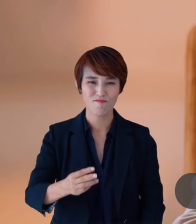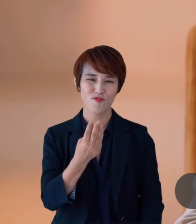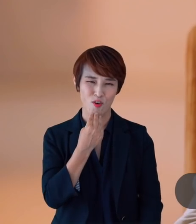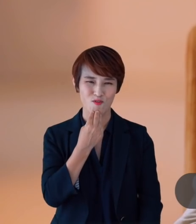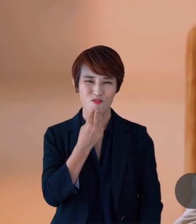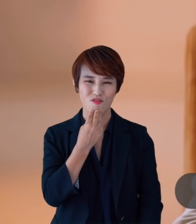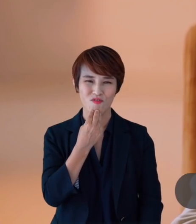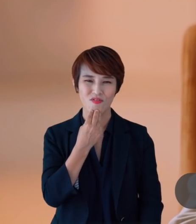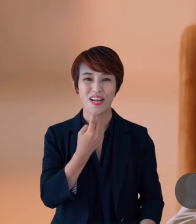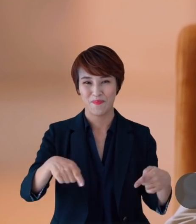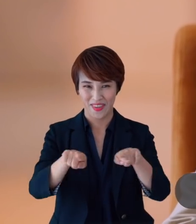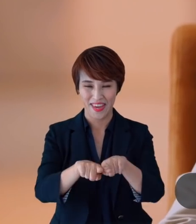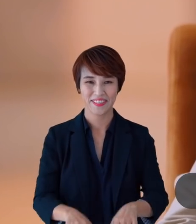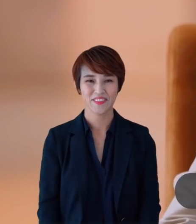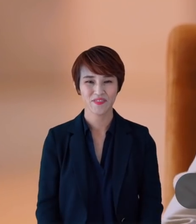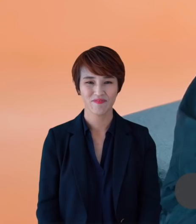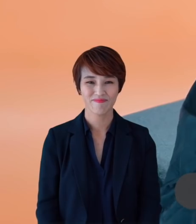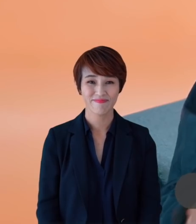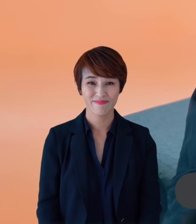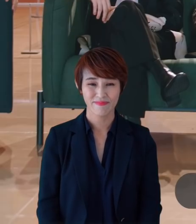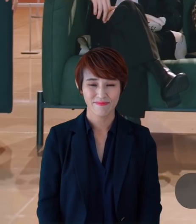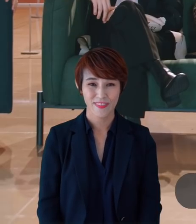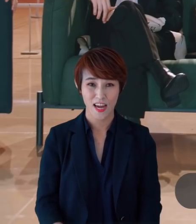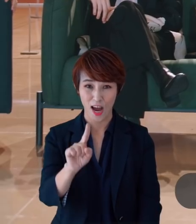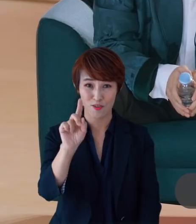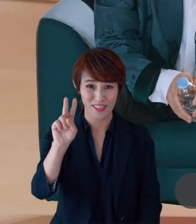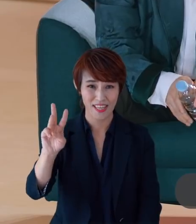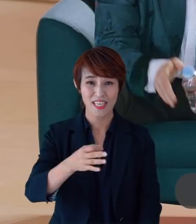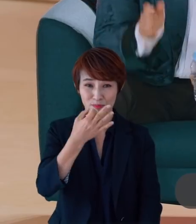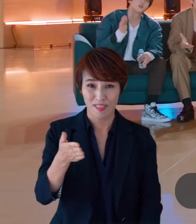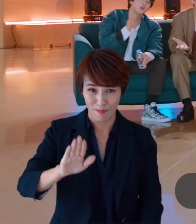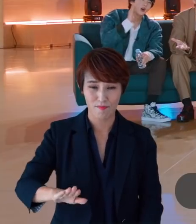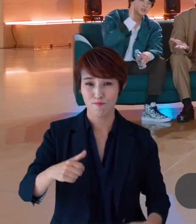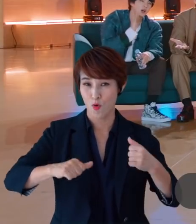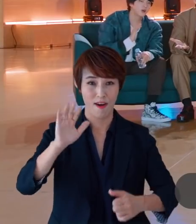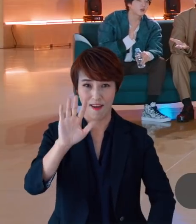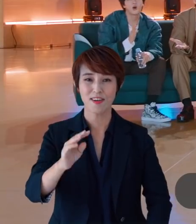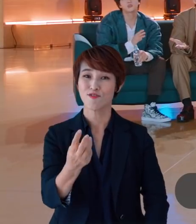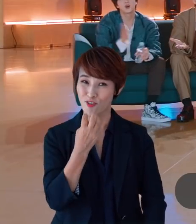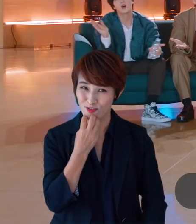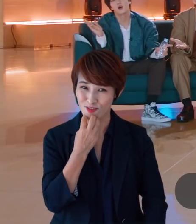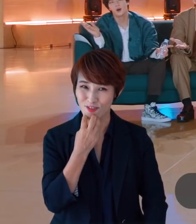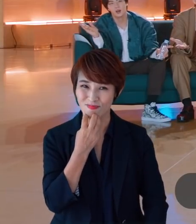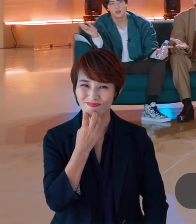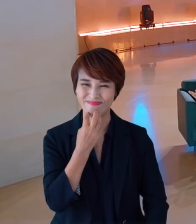Why don’t we wrap up today with a collective shout-out? One, two, three! Your Seoul Goes On!